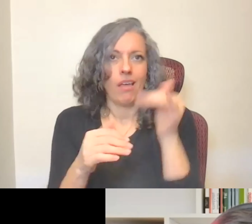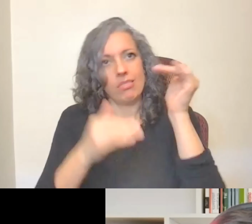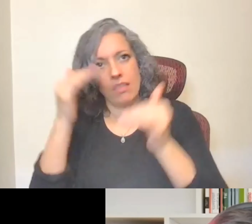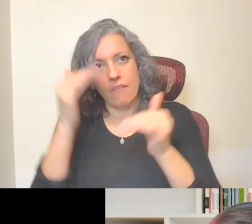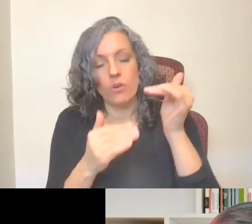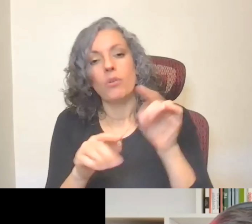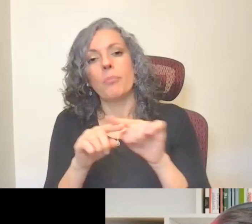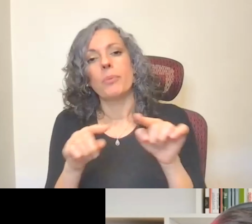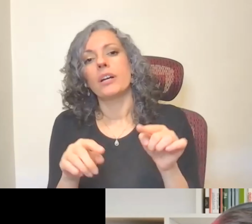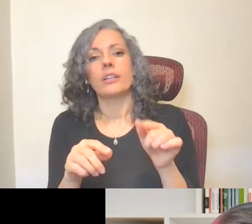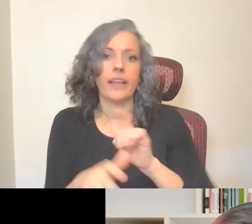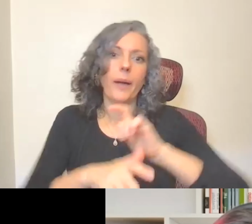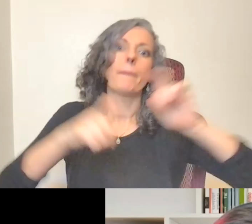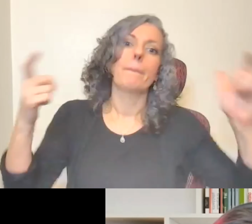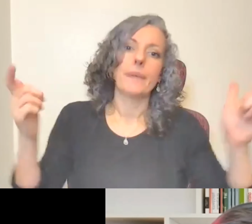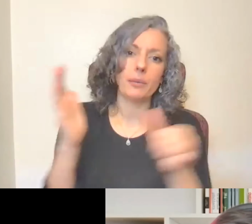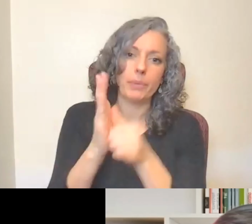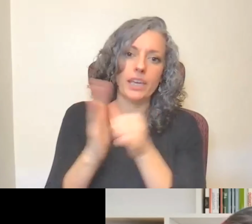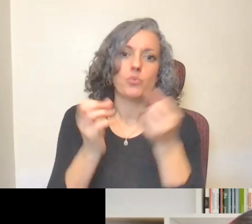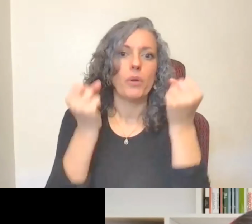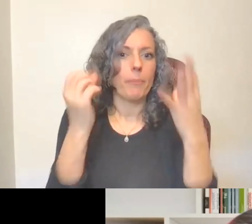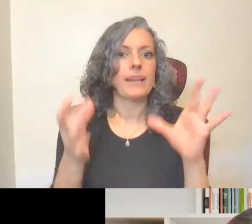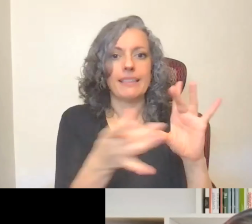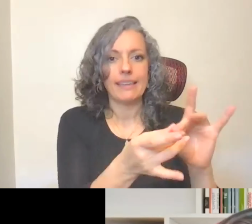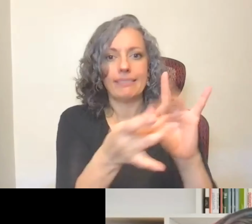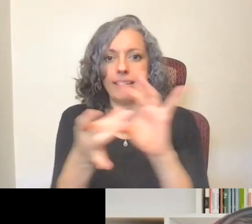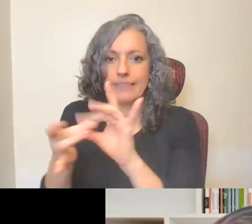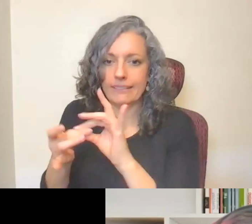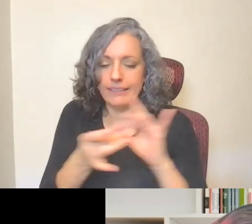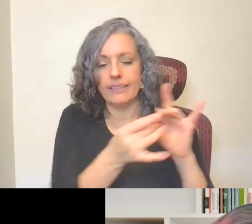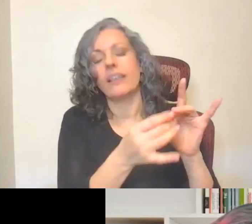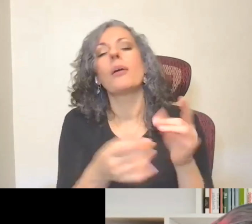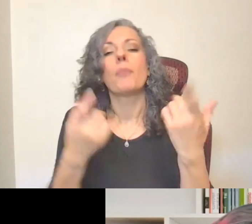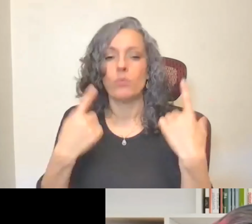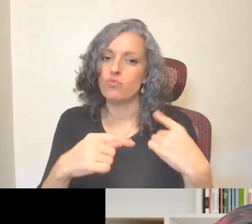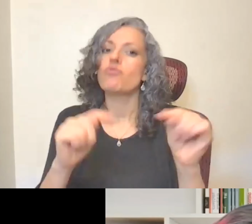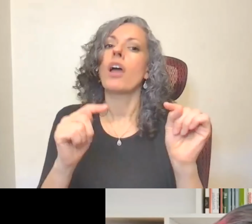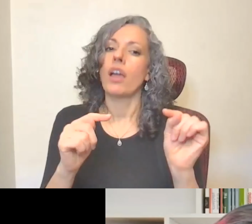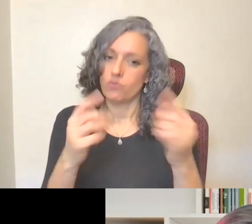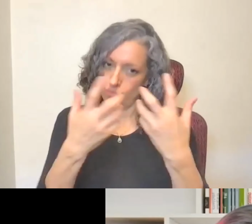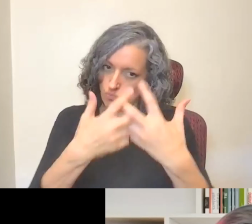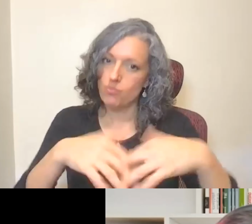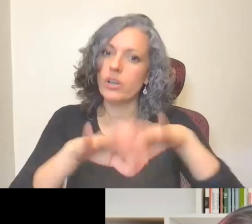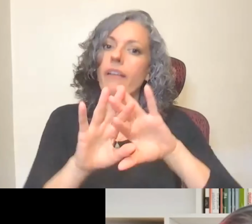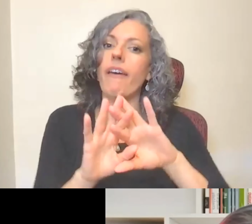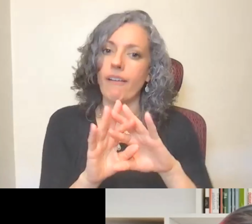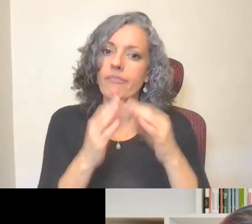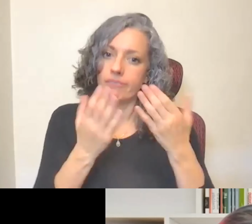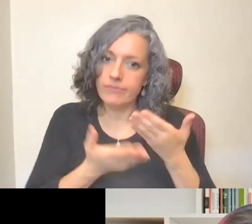big page with a lot of links and all of that, but yeah we're trying to to really bring that...